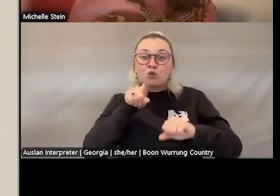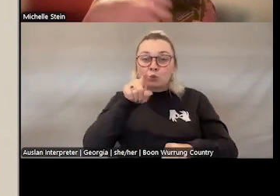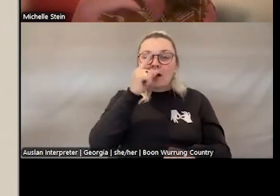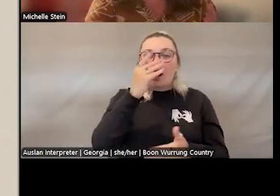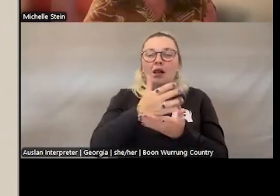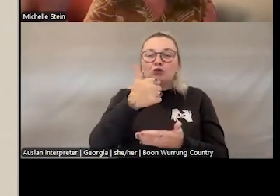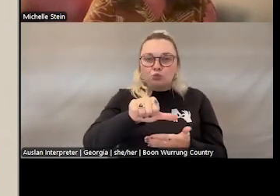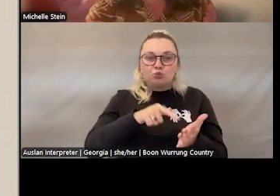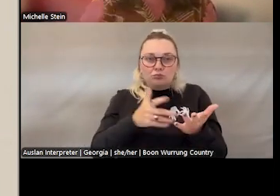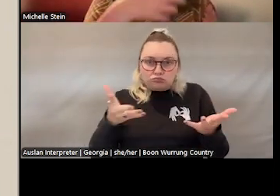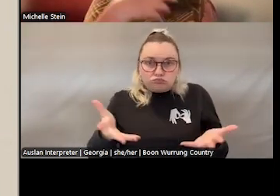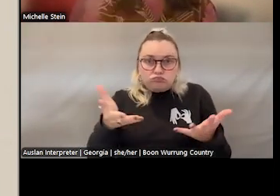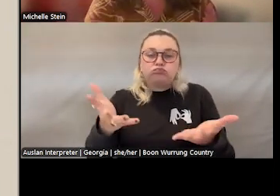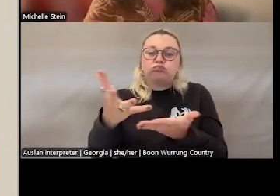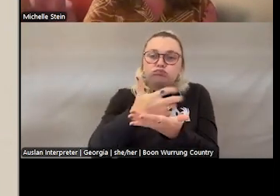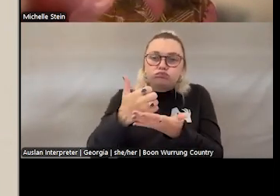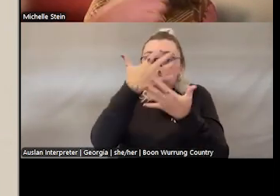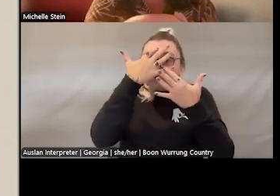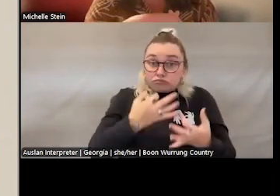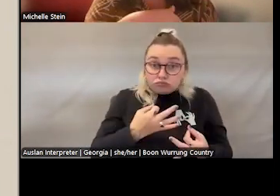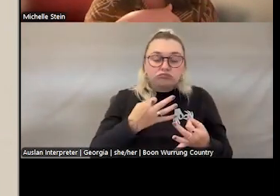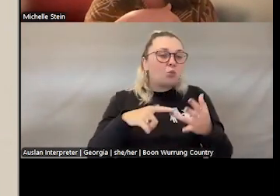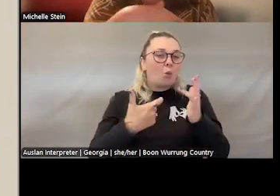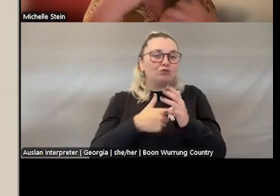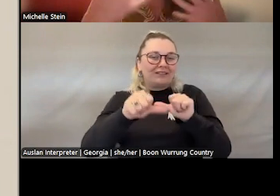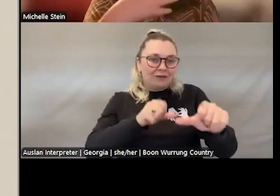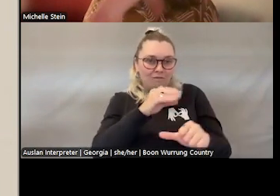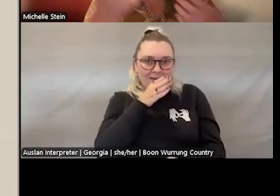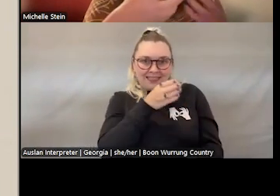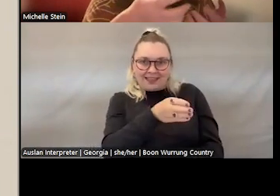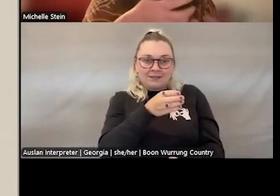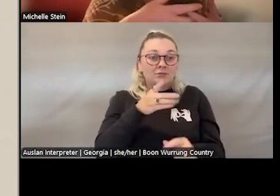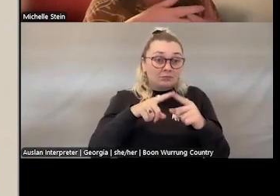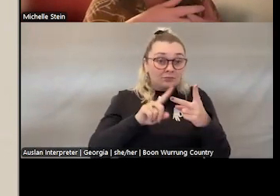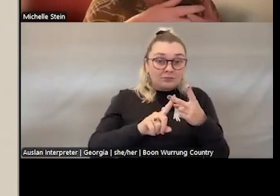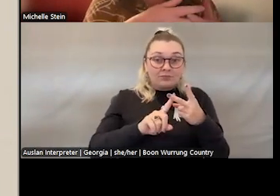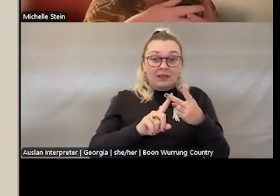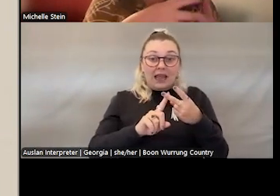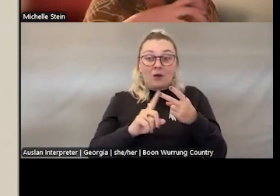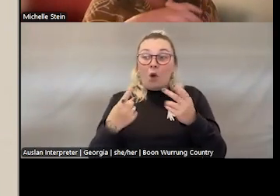drive fundraising decisions and strategies, even programmatic elements as well.